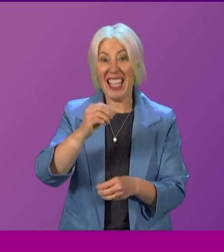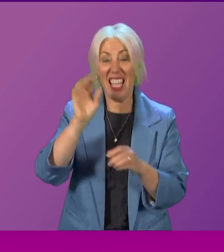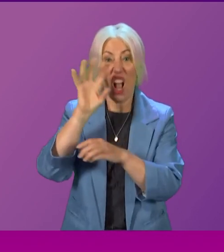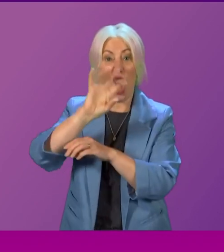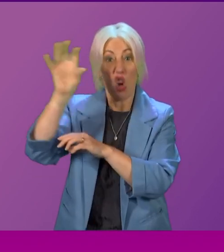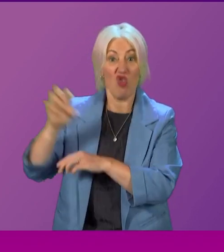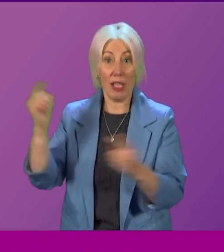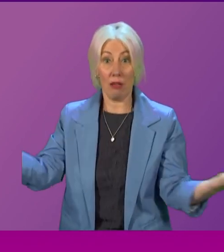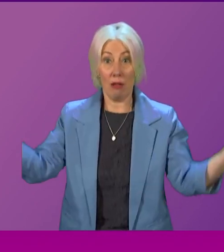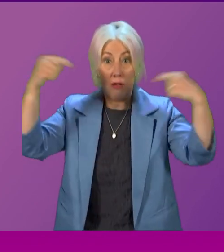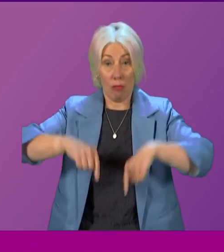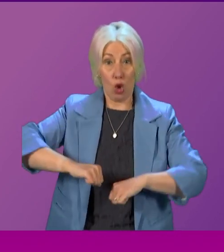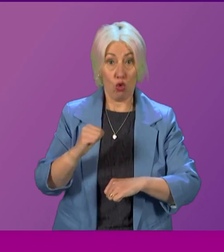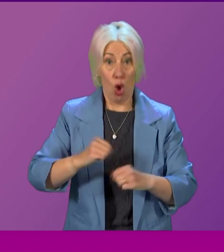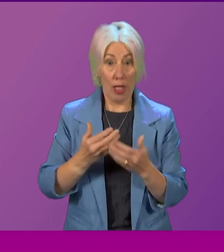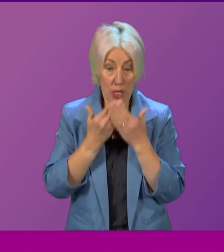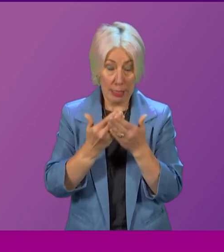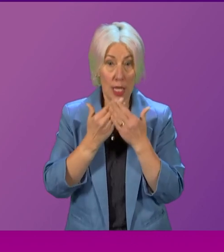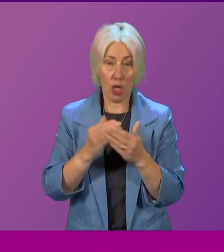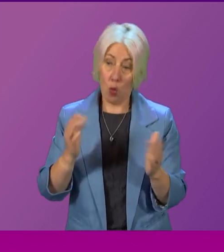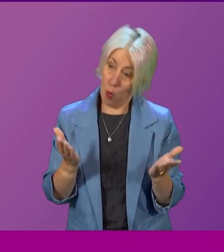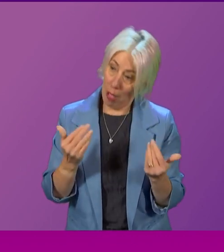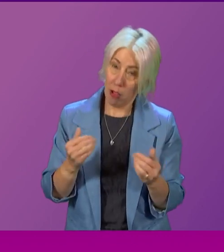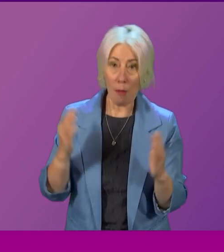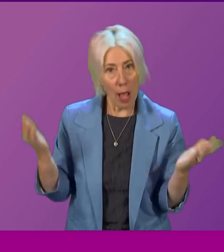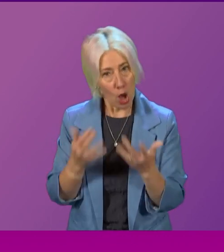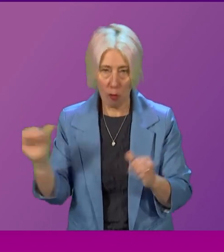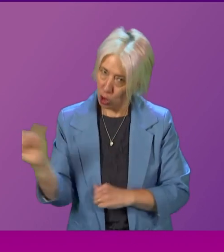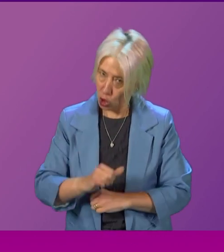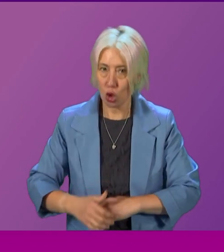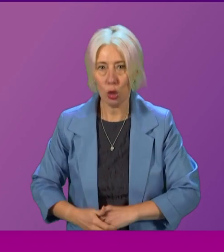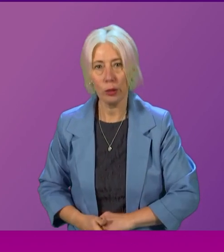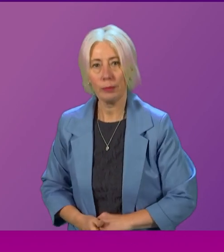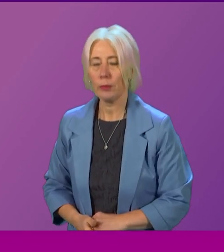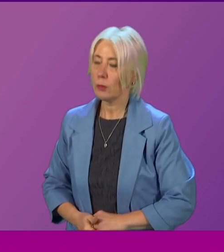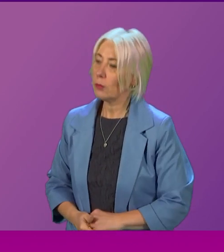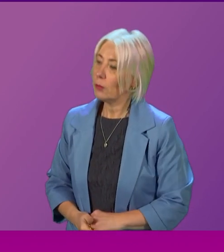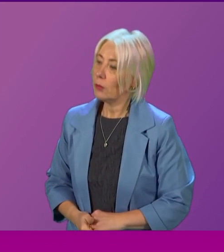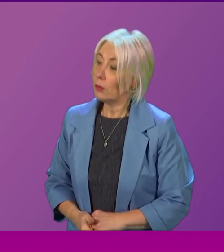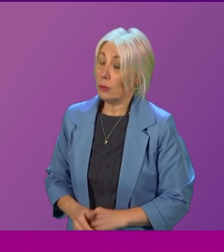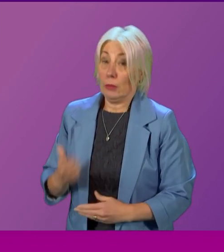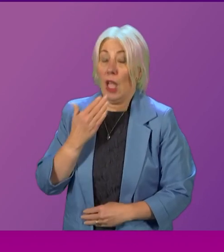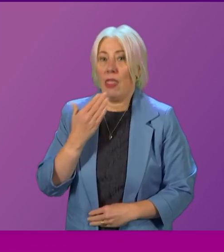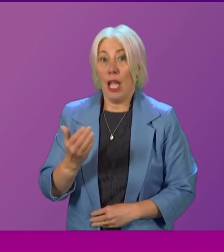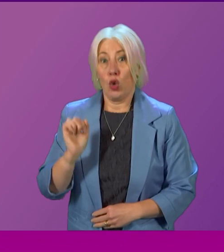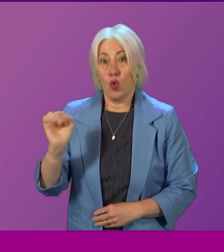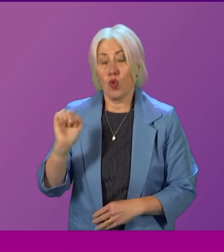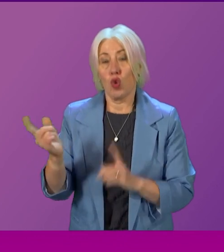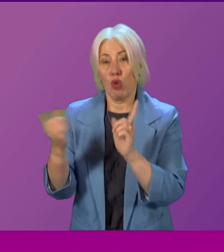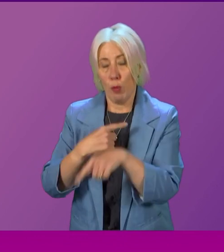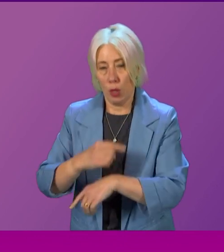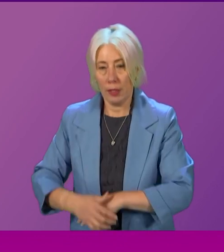We should continue to welcome and encourage that.